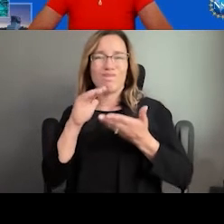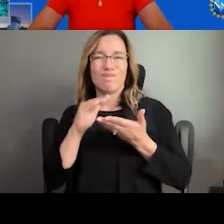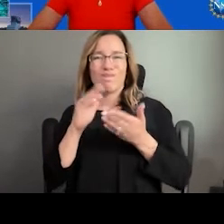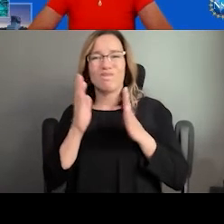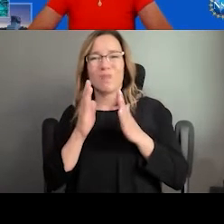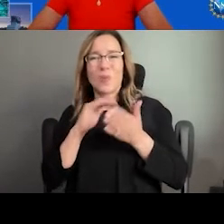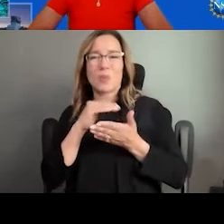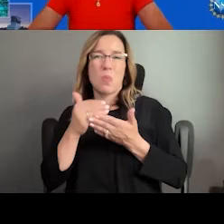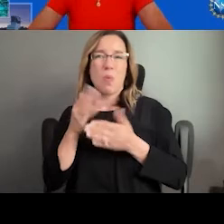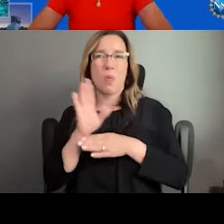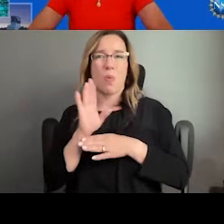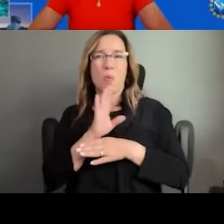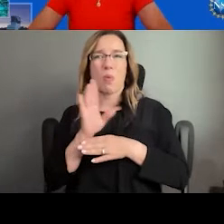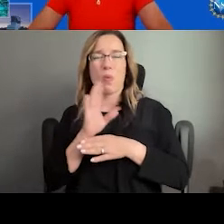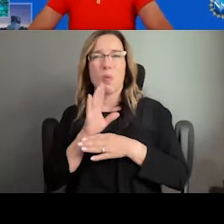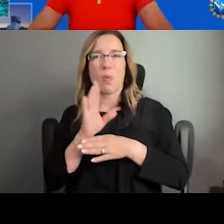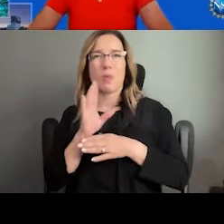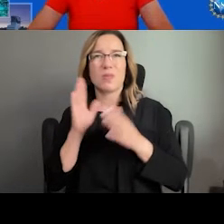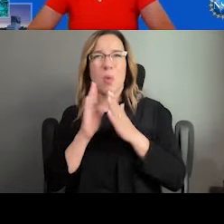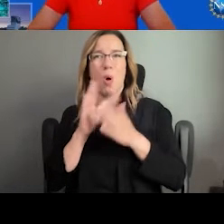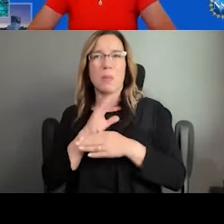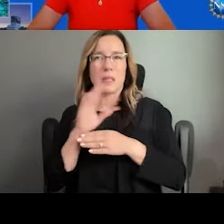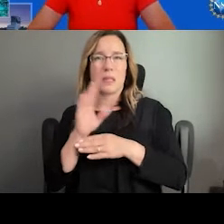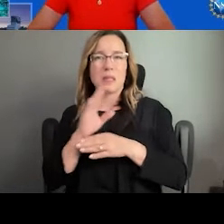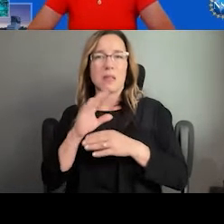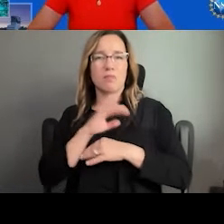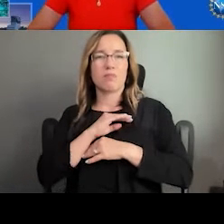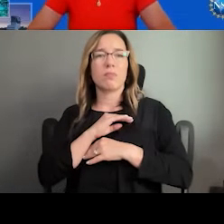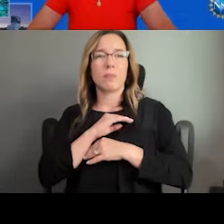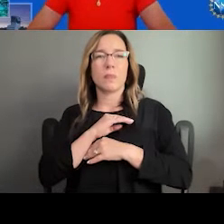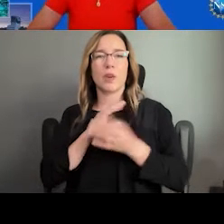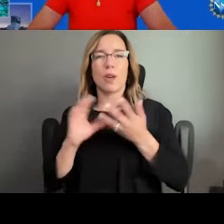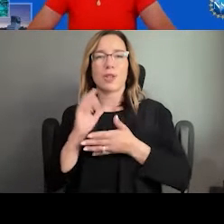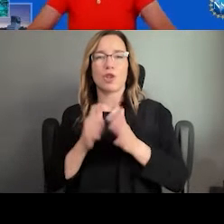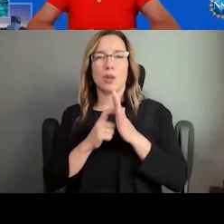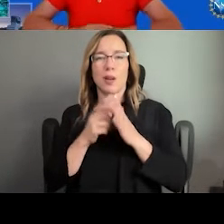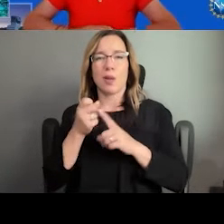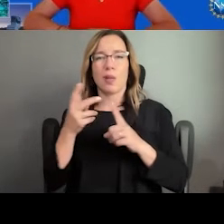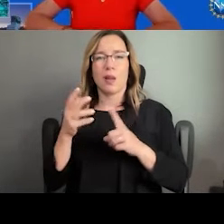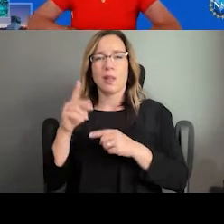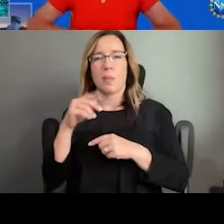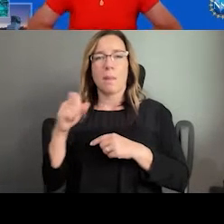are outlined in the PAPP guide. Facilitation Awards for Scientists and Engineers with Disabilities,